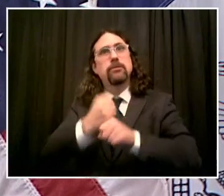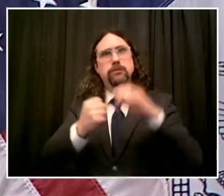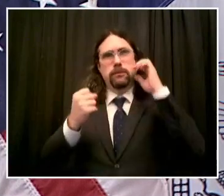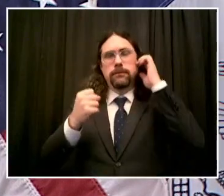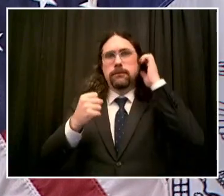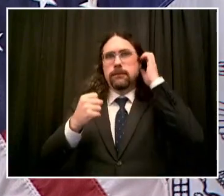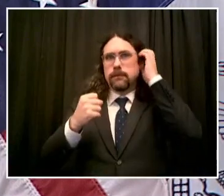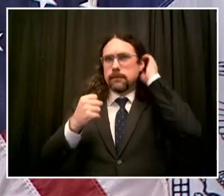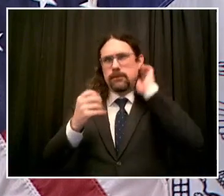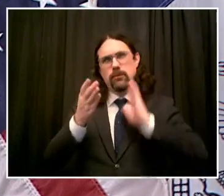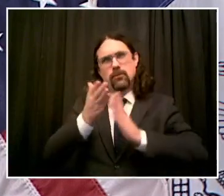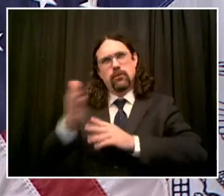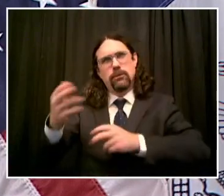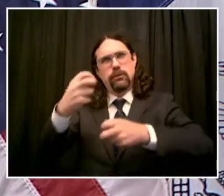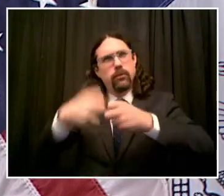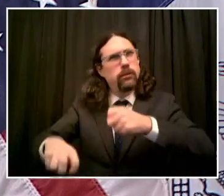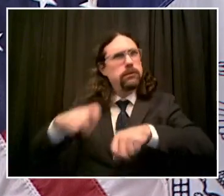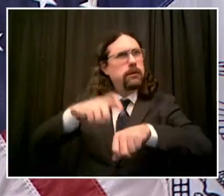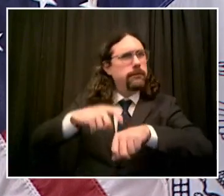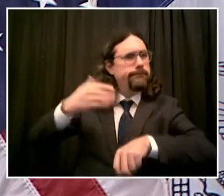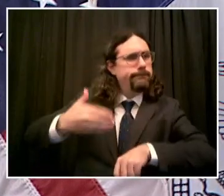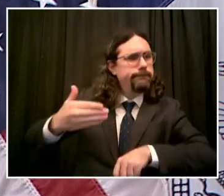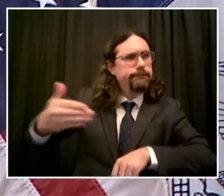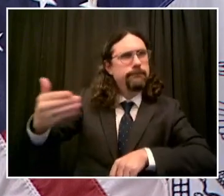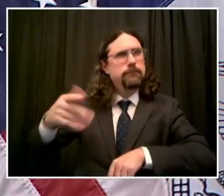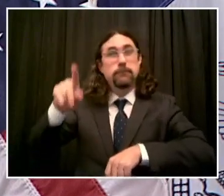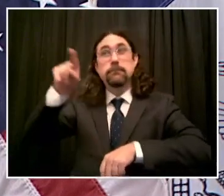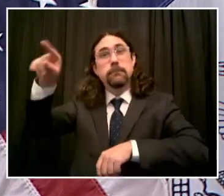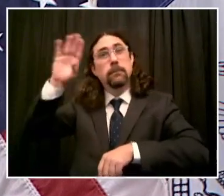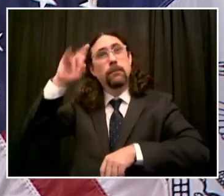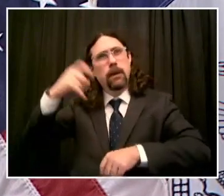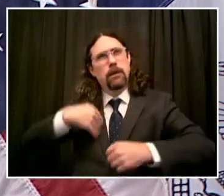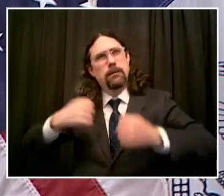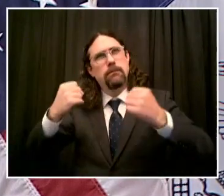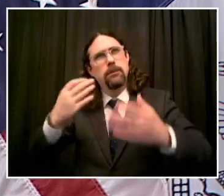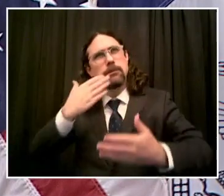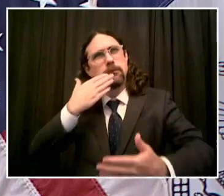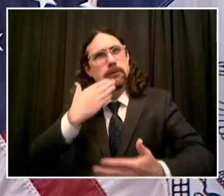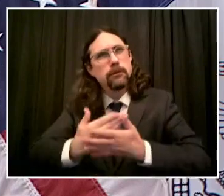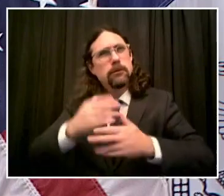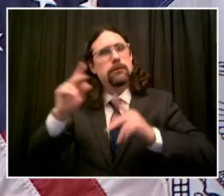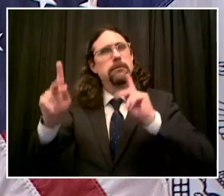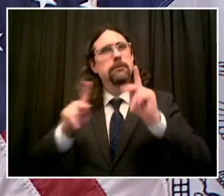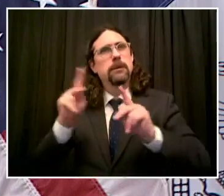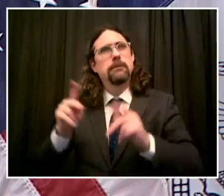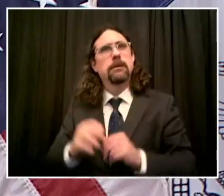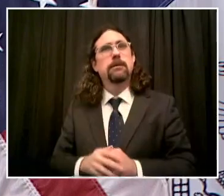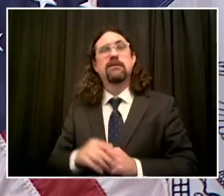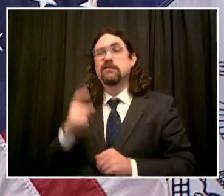EXTRAORDINARY STRENGTH AND GOODNESS OF THE PEOPLE OF THE BRONX. WHAT WE SAW TOOK